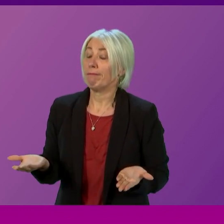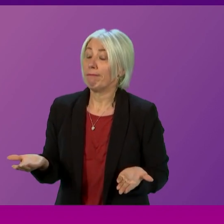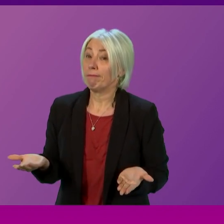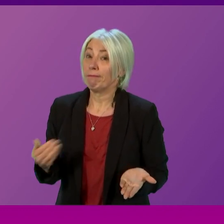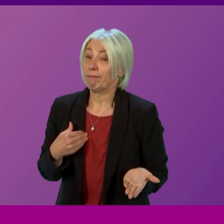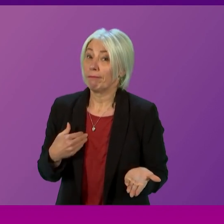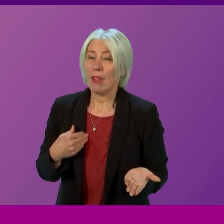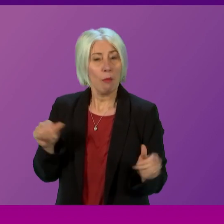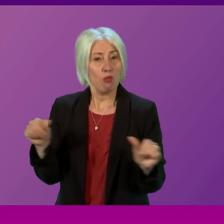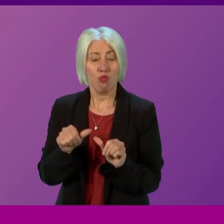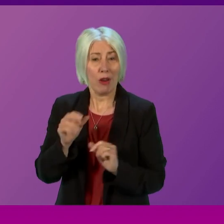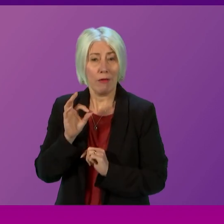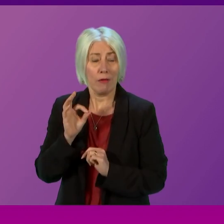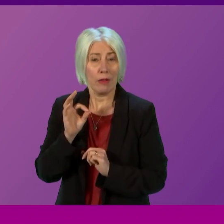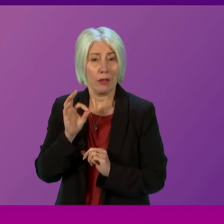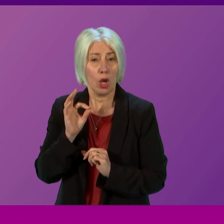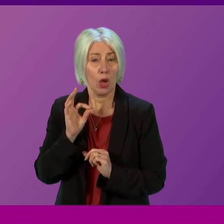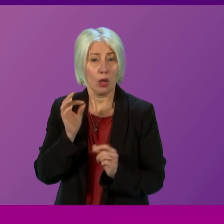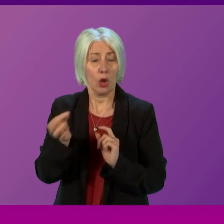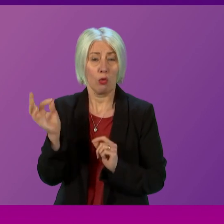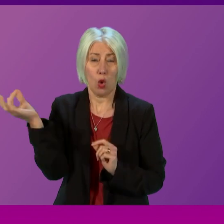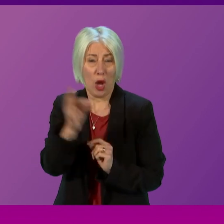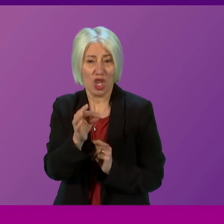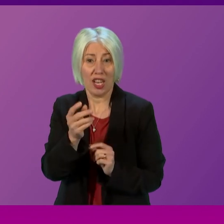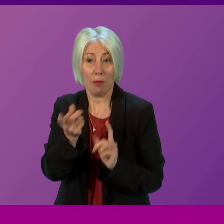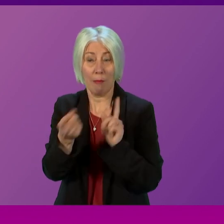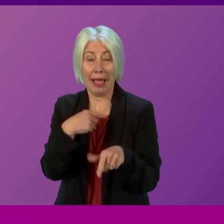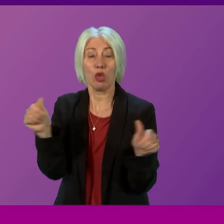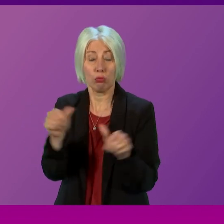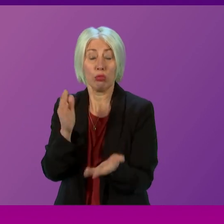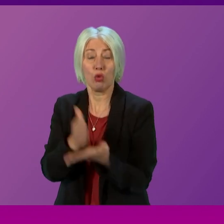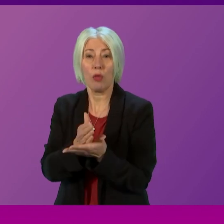a short question the First Minister tells the truth. She told us that she promised to close